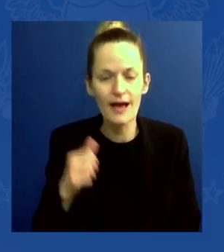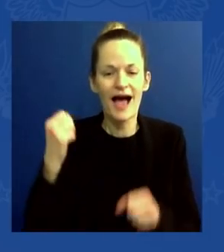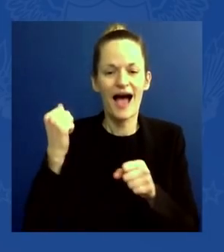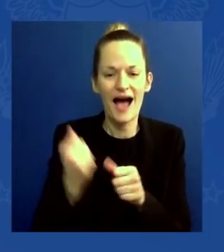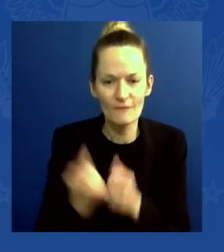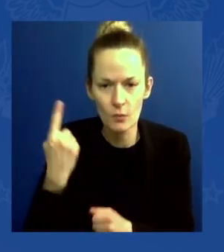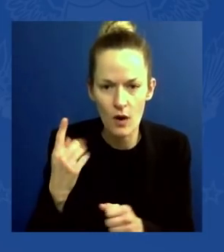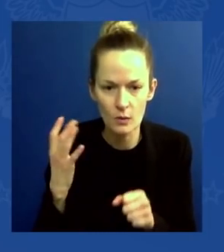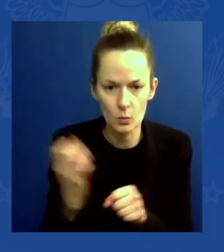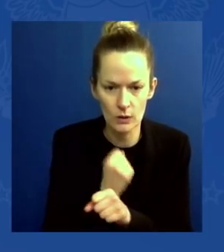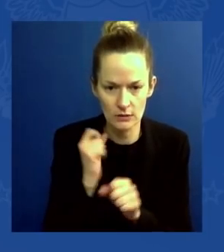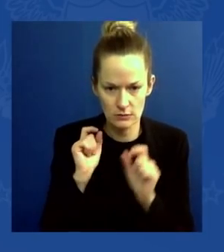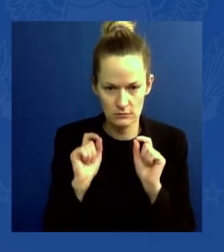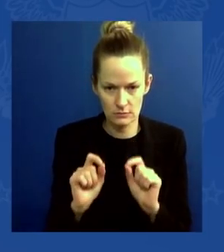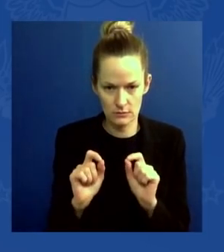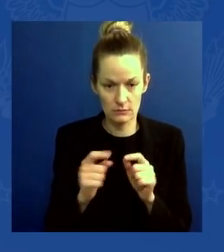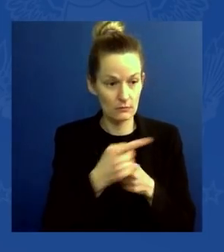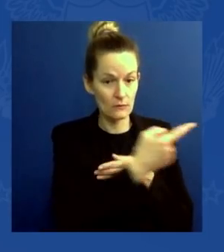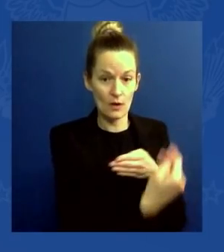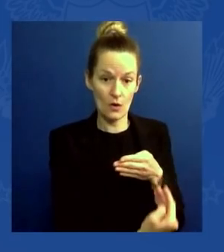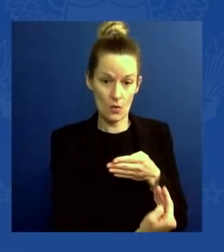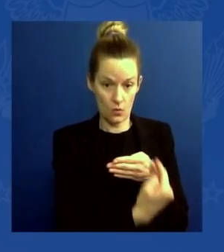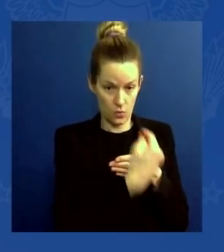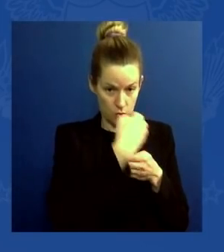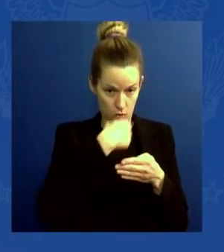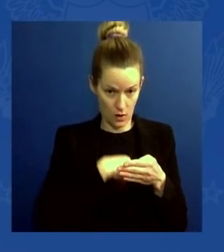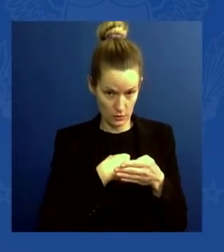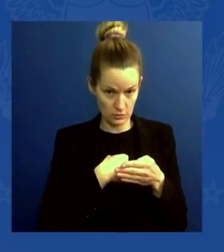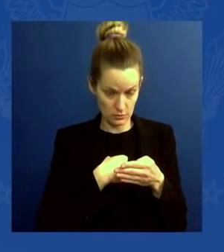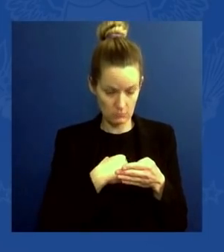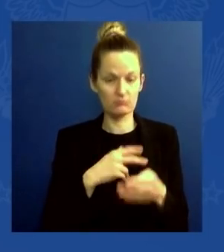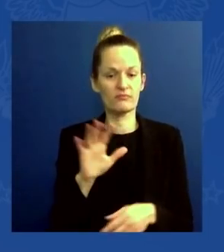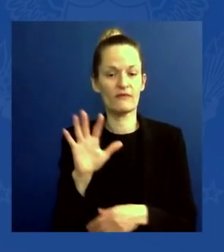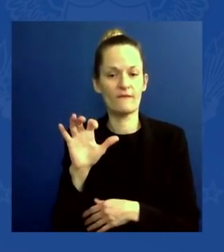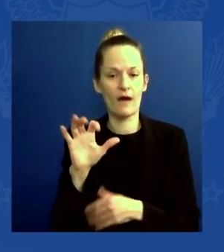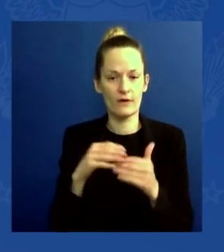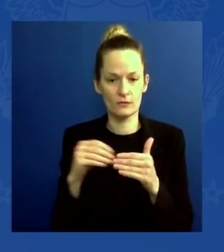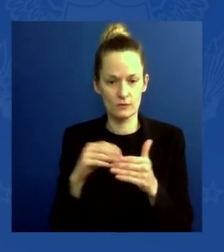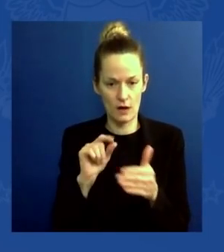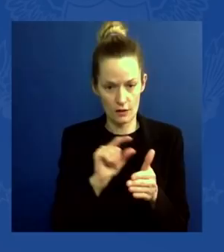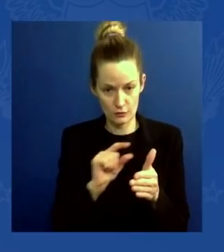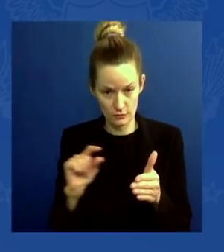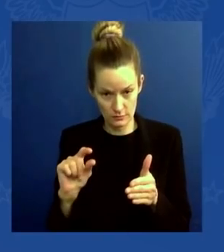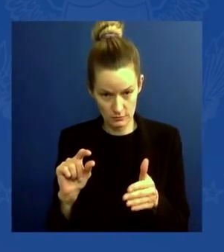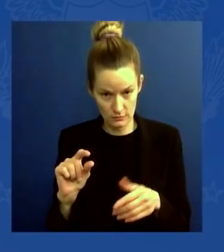of the last administration, you were coming across the border, whether it was legal or illegal, and you lost your child --